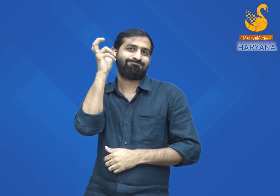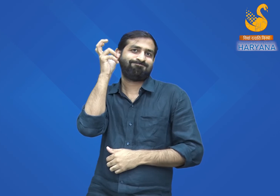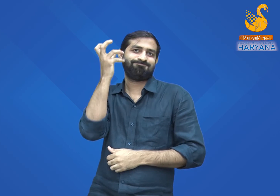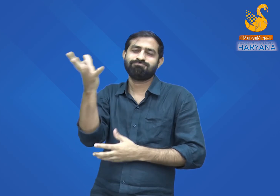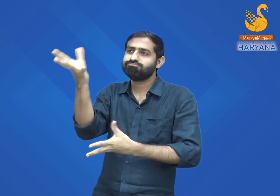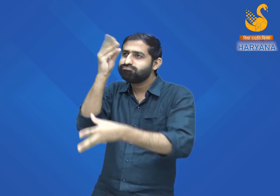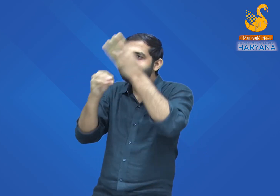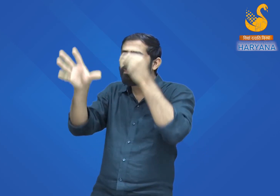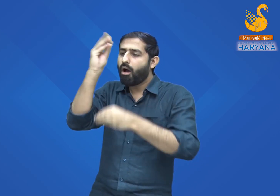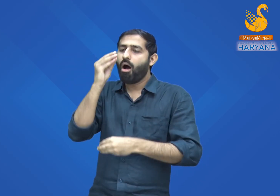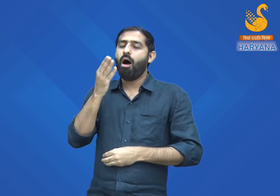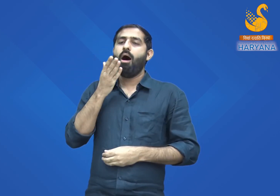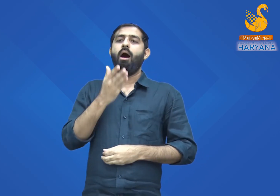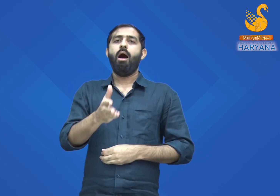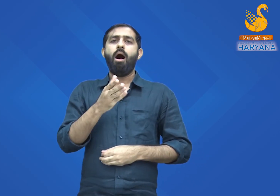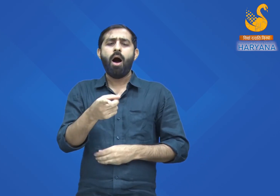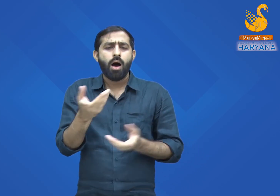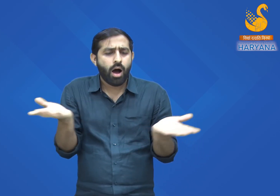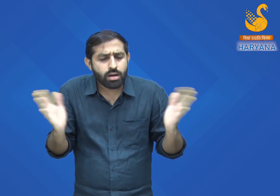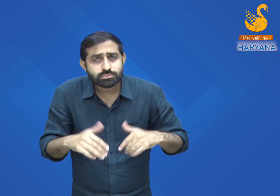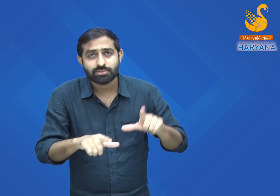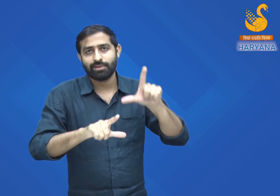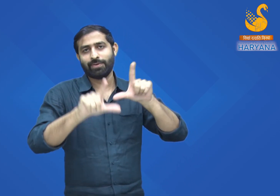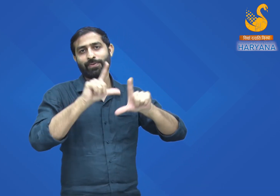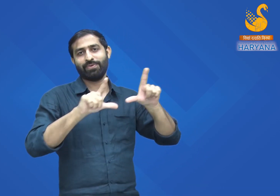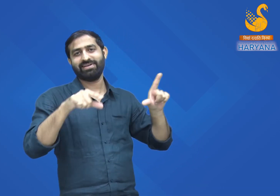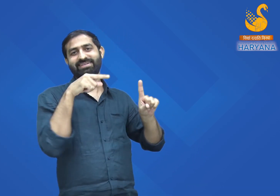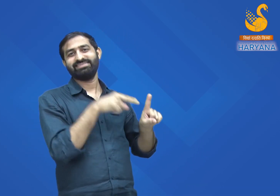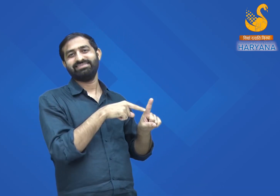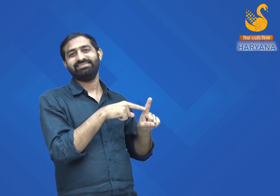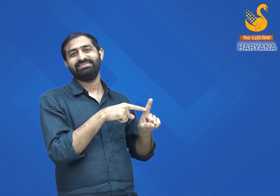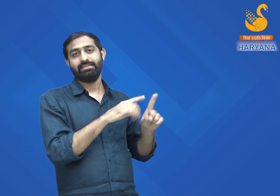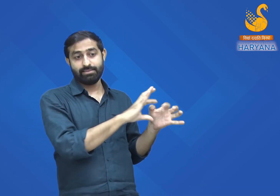and through her he learns everything. All this comes to a child through language.